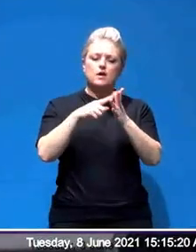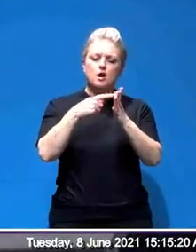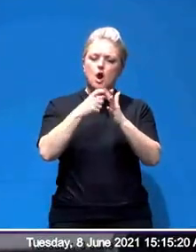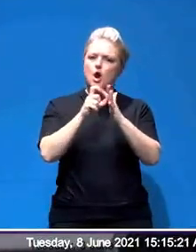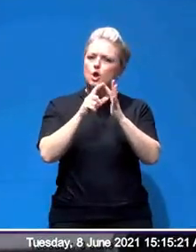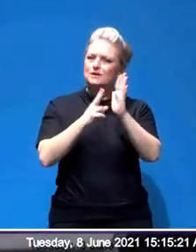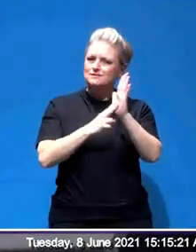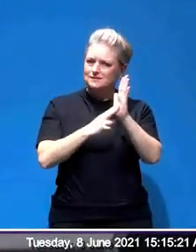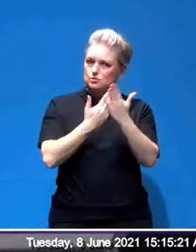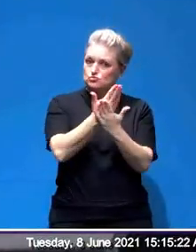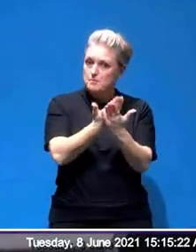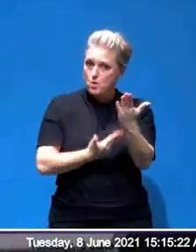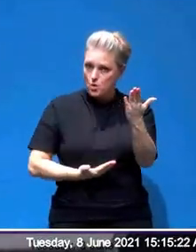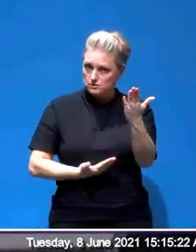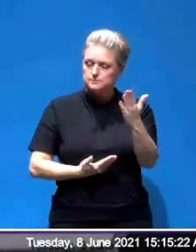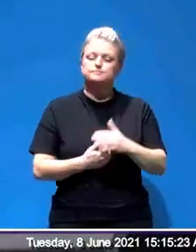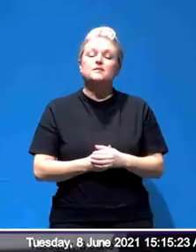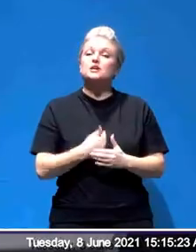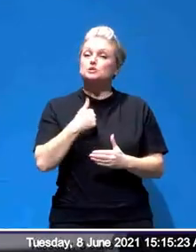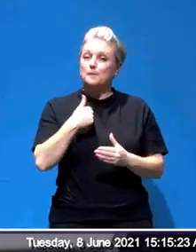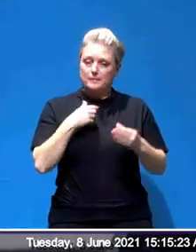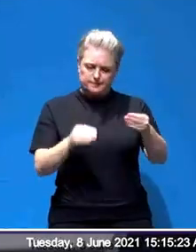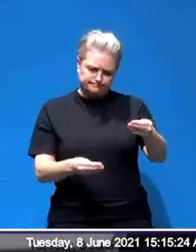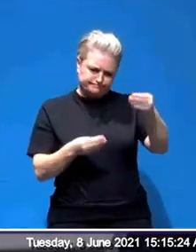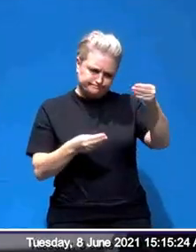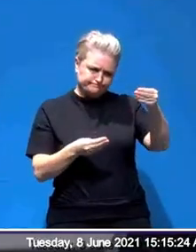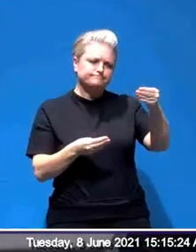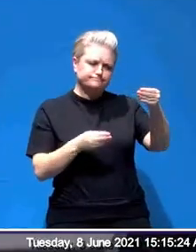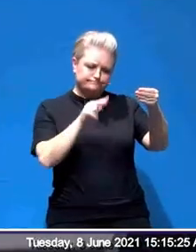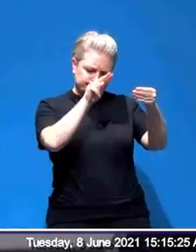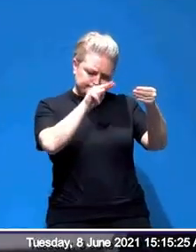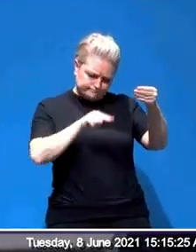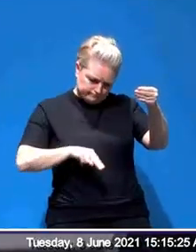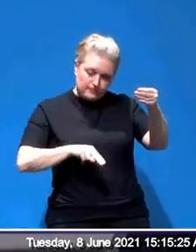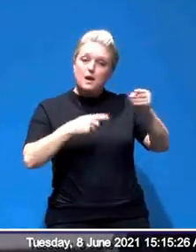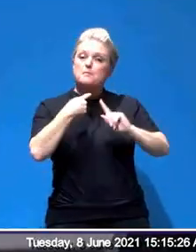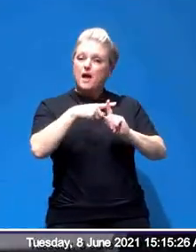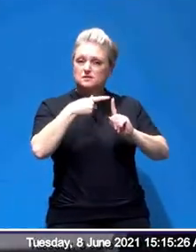I had taken that report and copied a copy for all of my senior leaders and